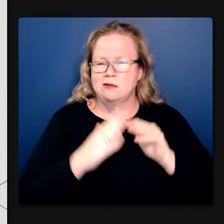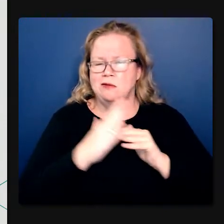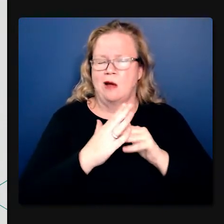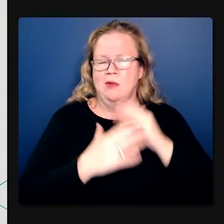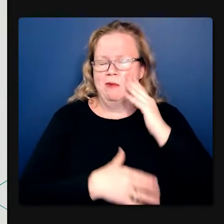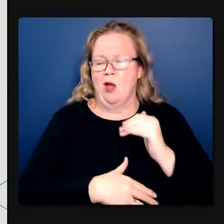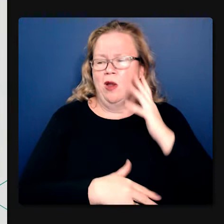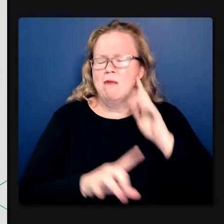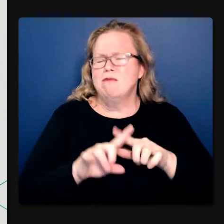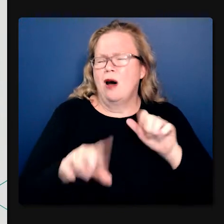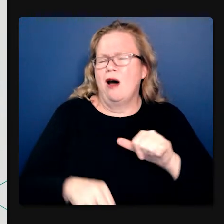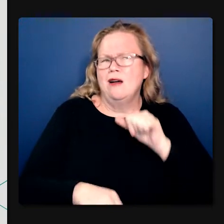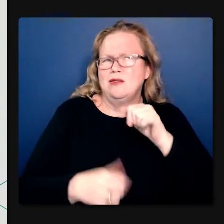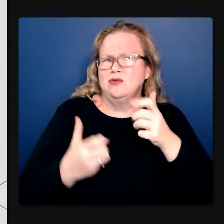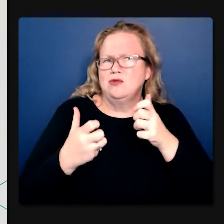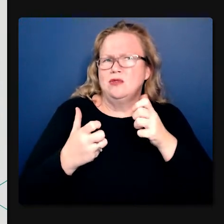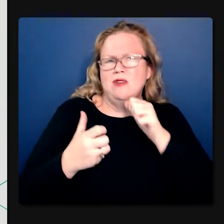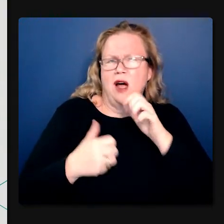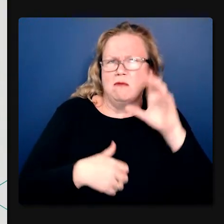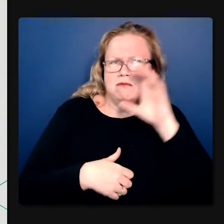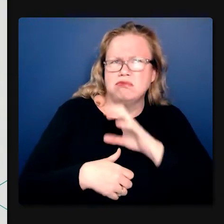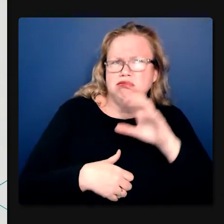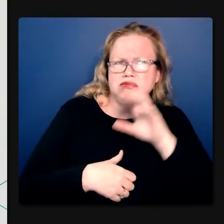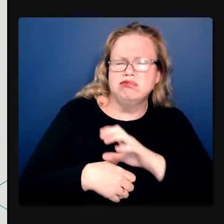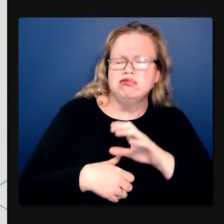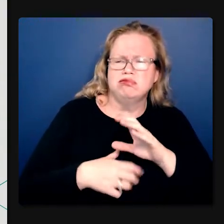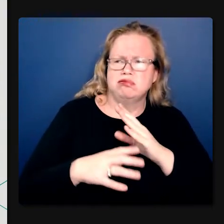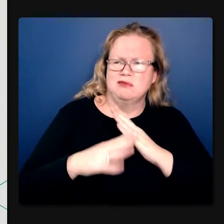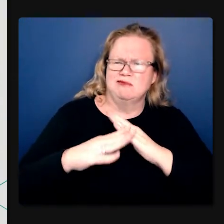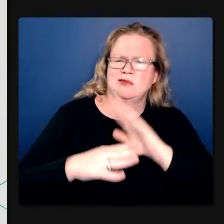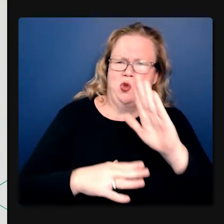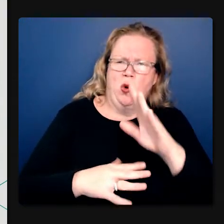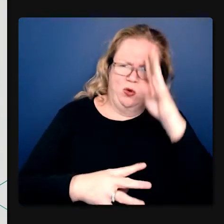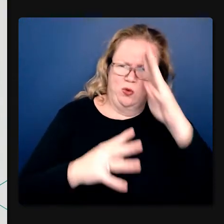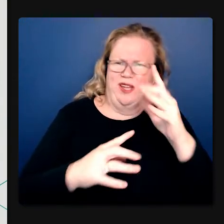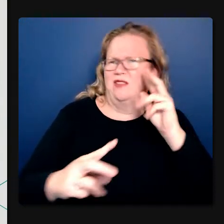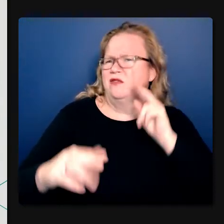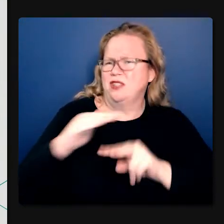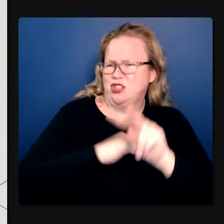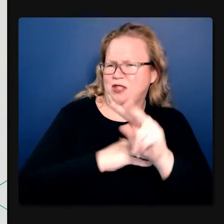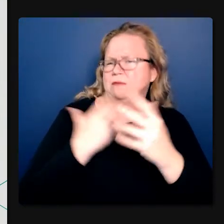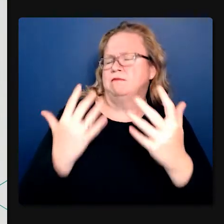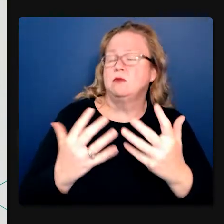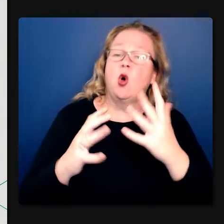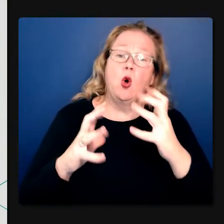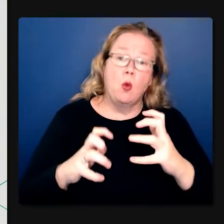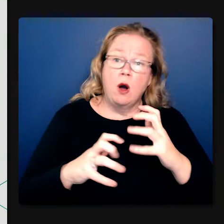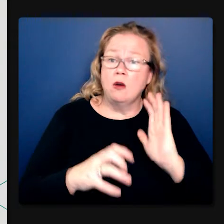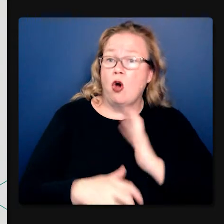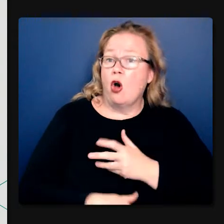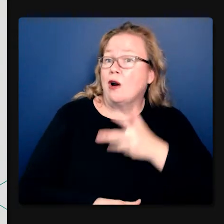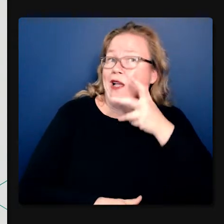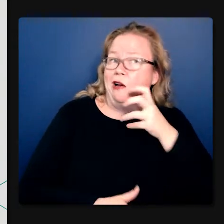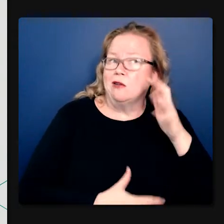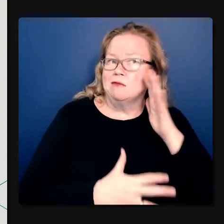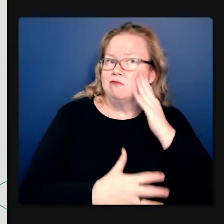but aren't seeking to supplant your creative vision in any way, shape or form. We want to lend our many years of combined experience